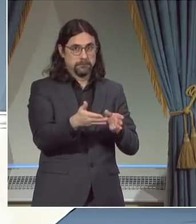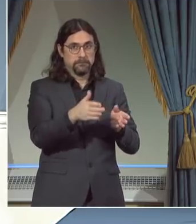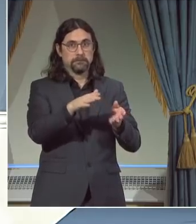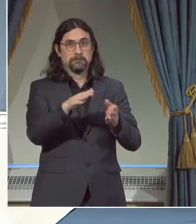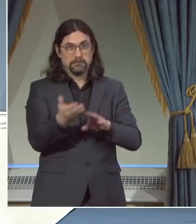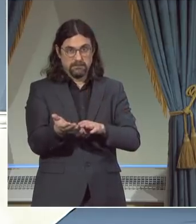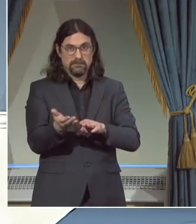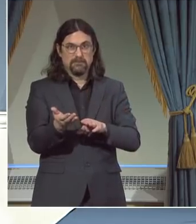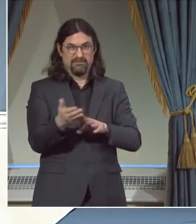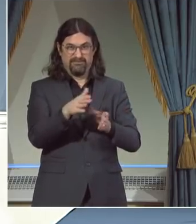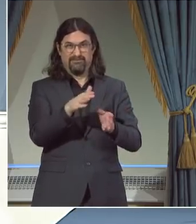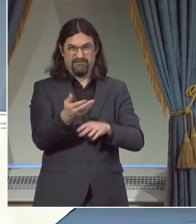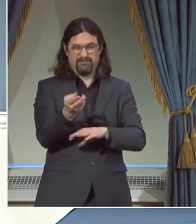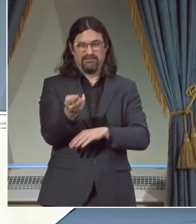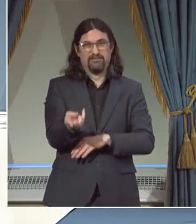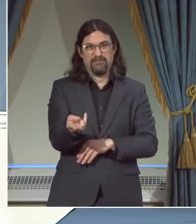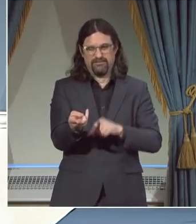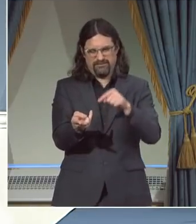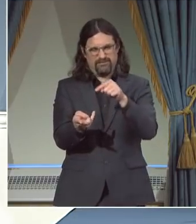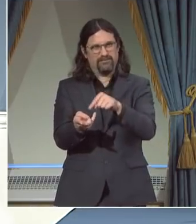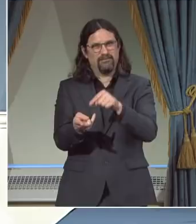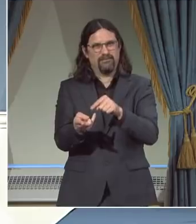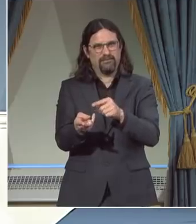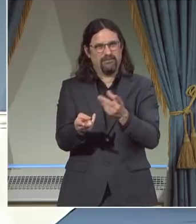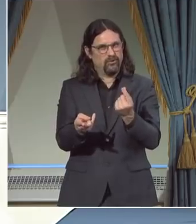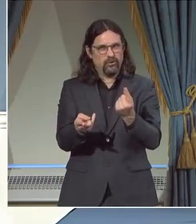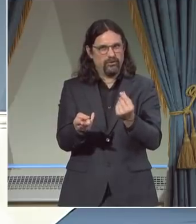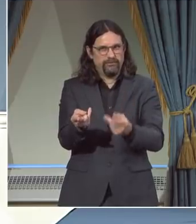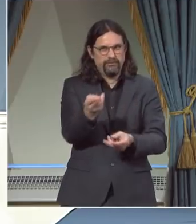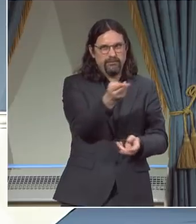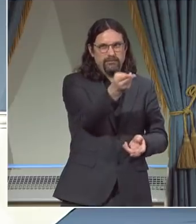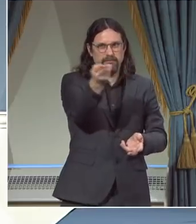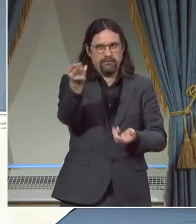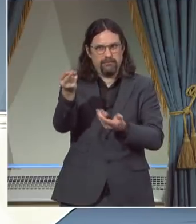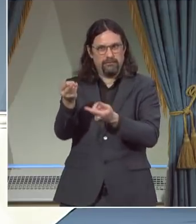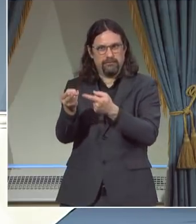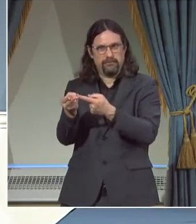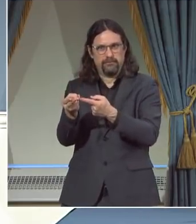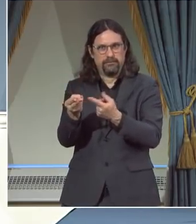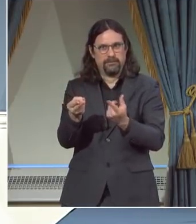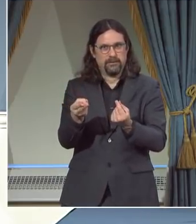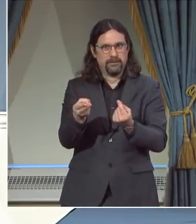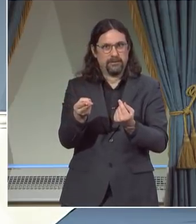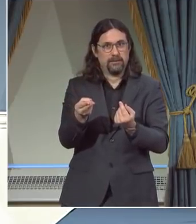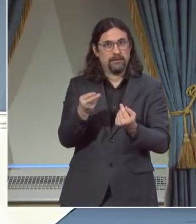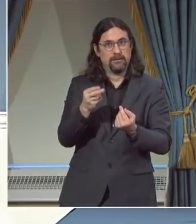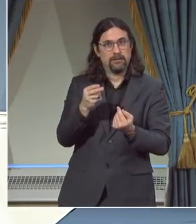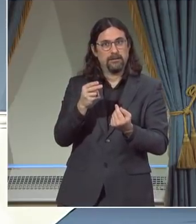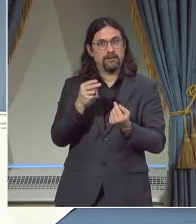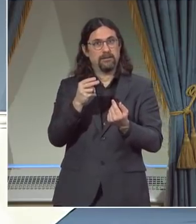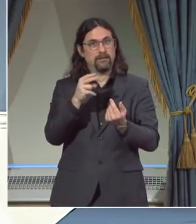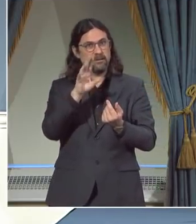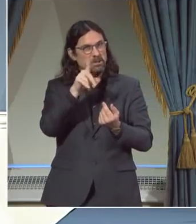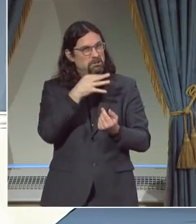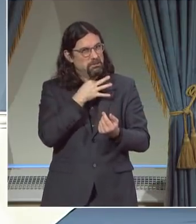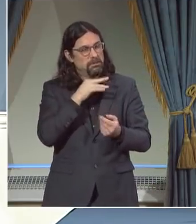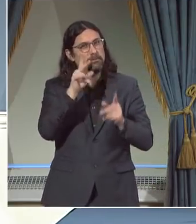THE FUNERAL HOMES, AND EWHTHER OR NO T WHICH PEOPLE HANDLING THE BODS IEORV EEN